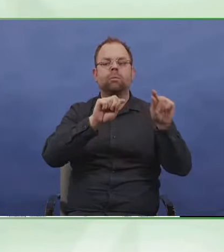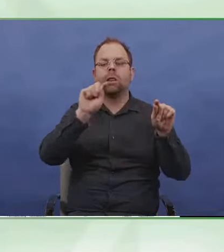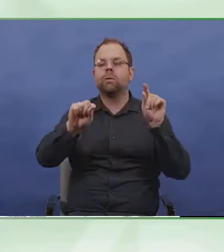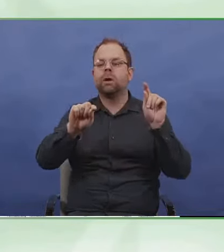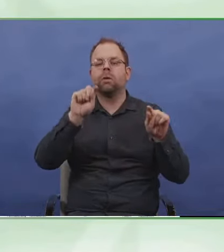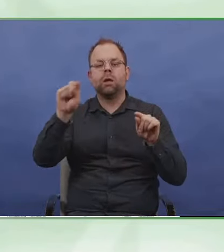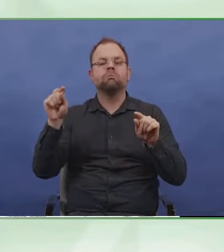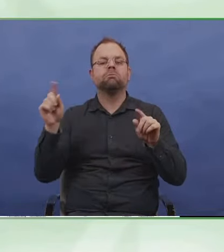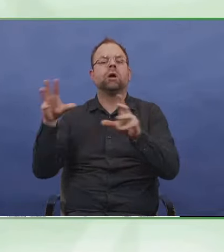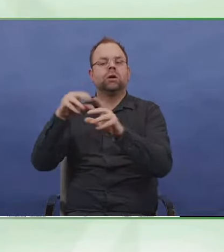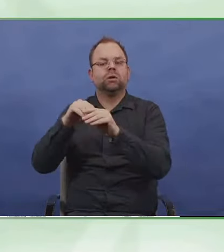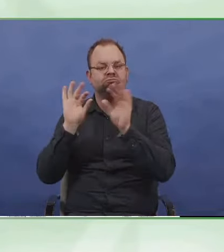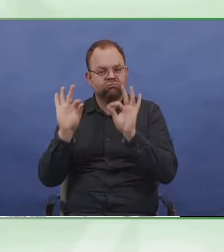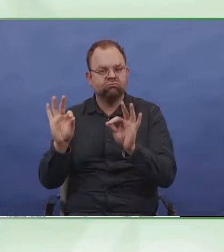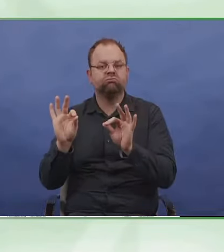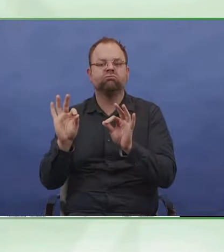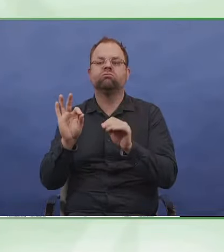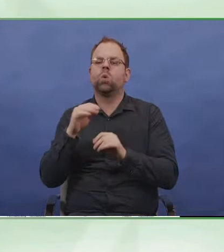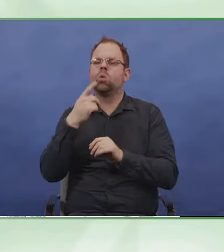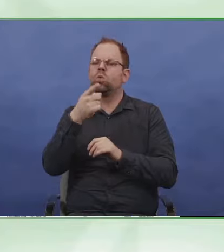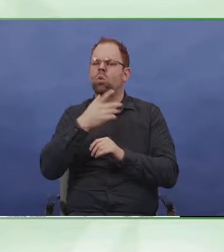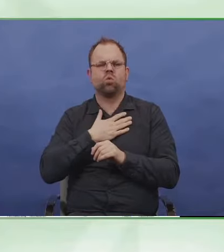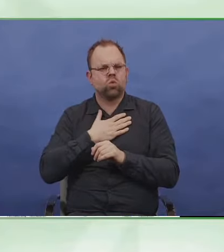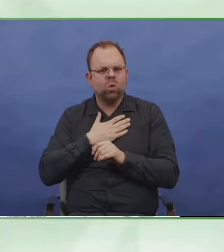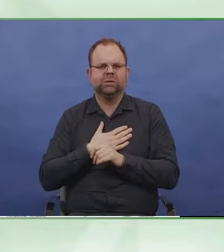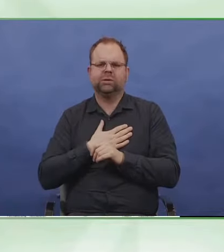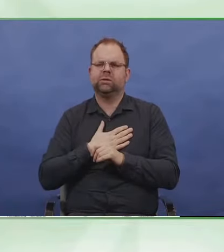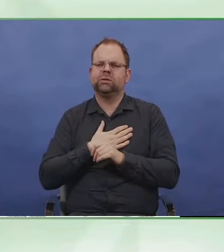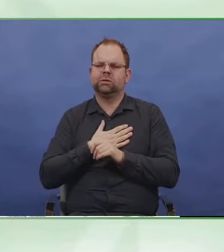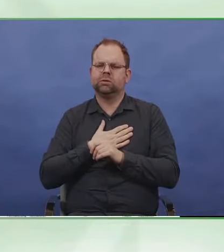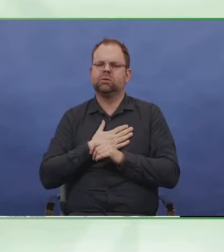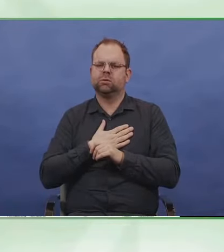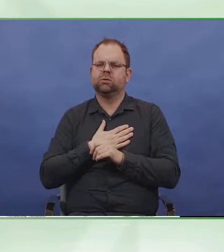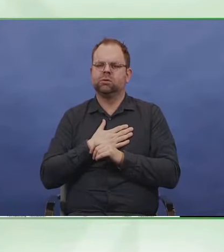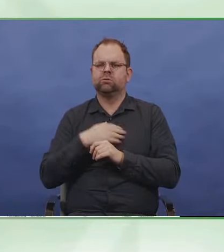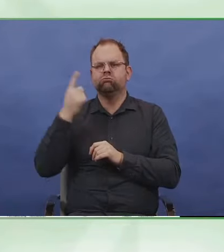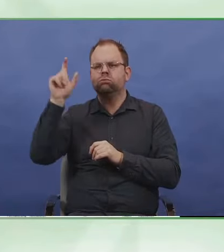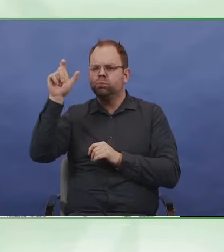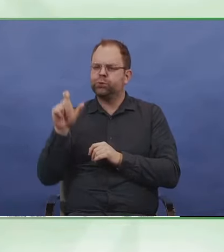And I just want to say yes, all of them.